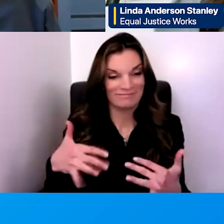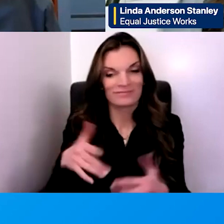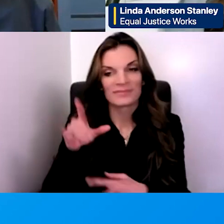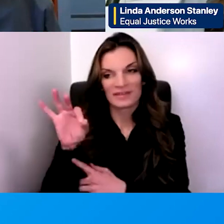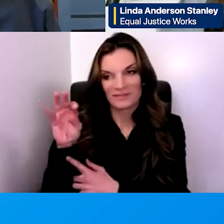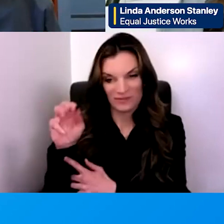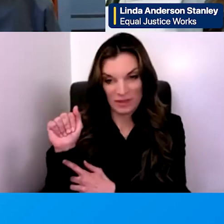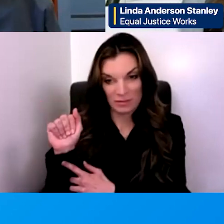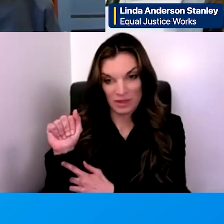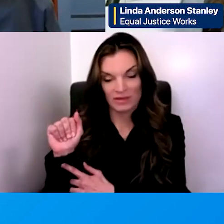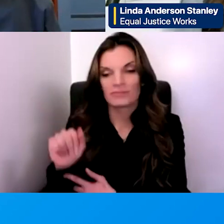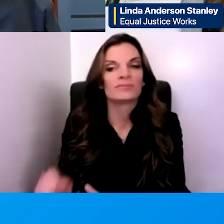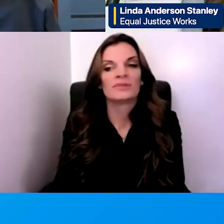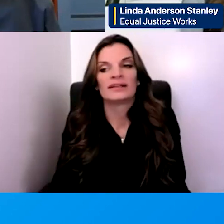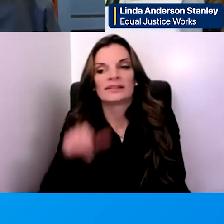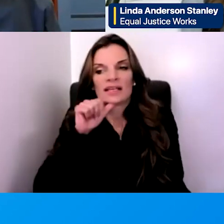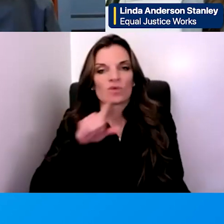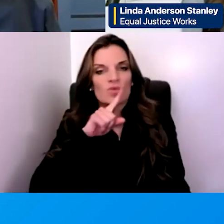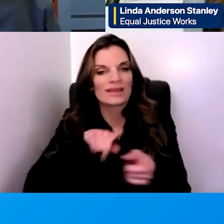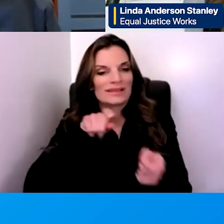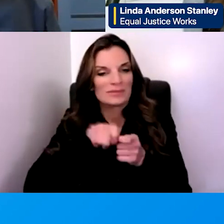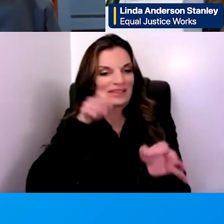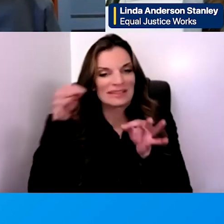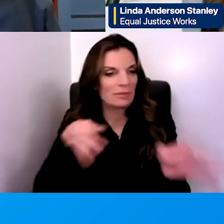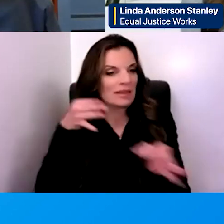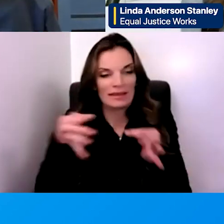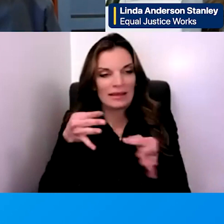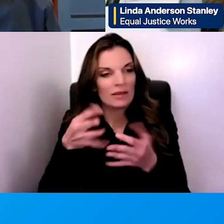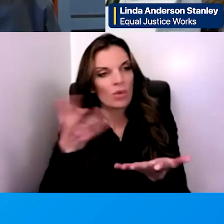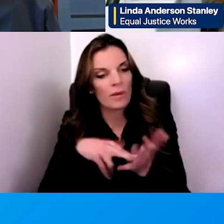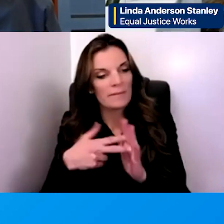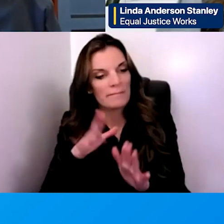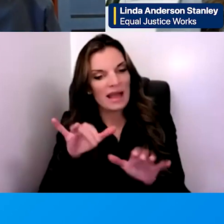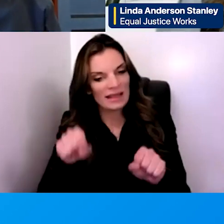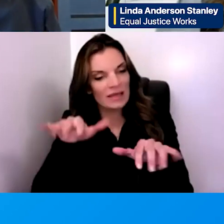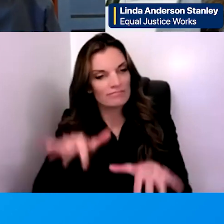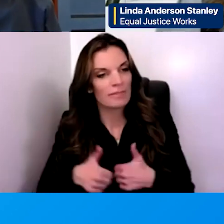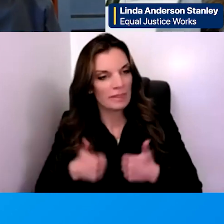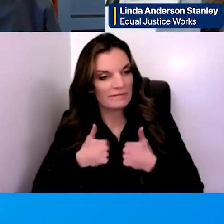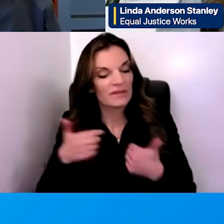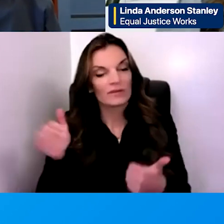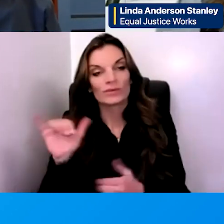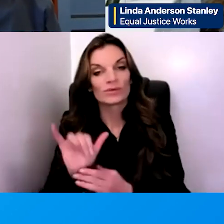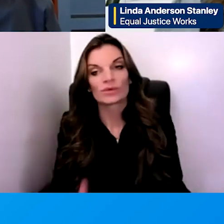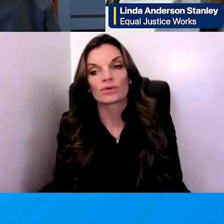really define what they mean by habitable. And they also do not publicly